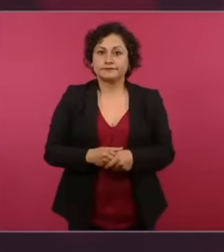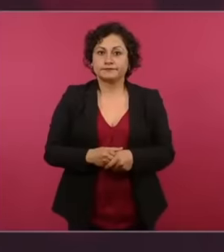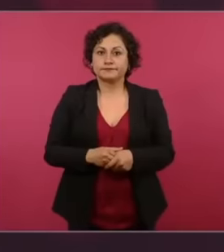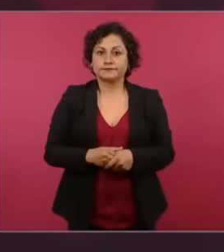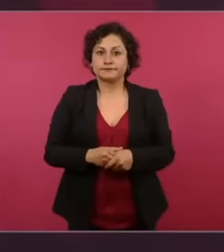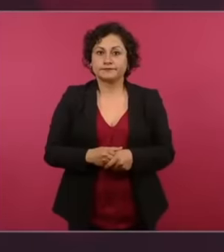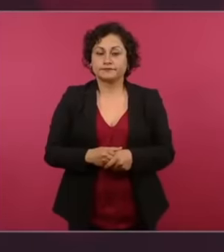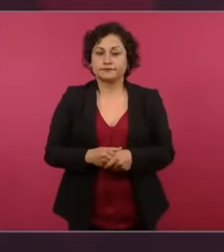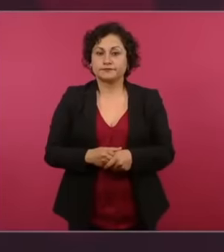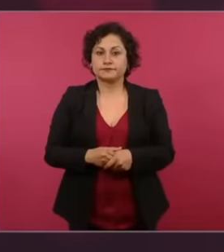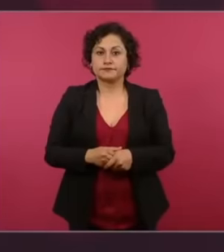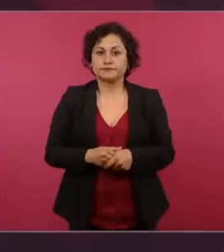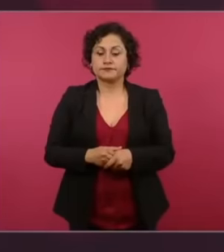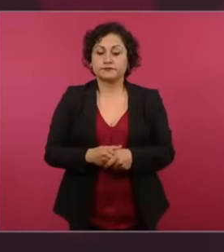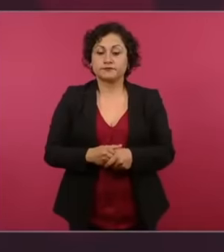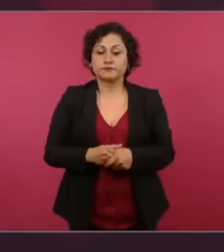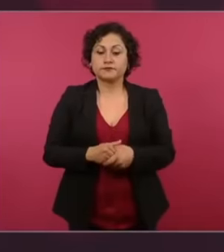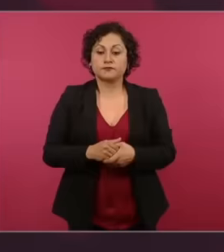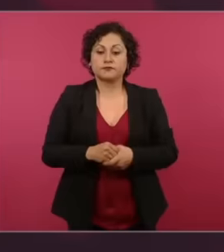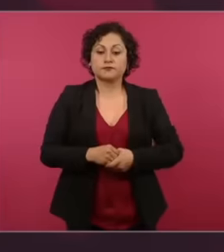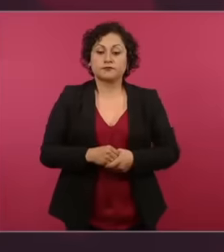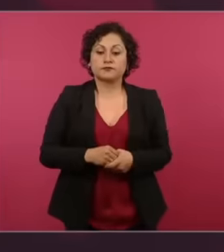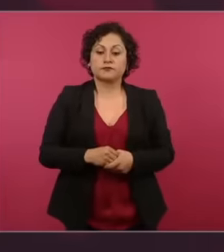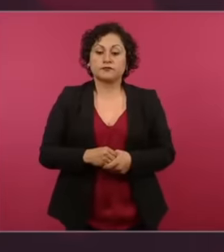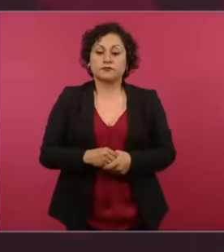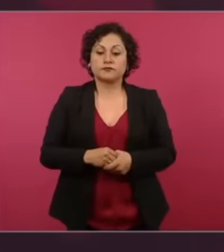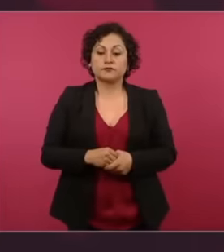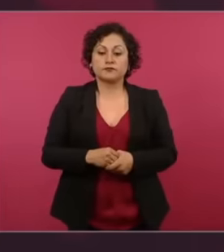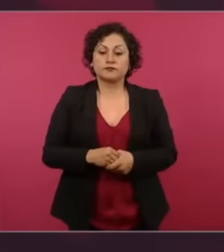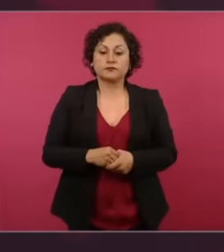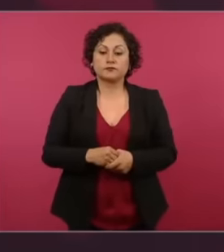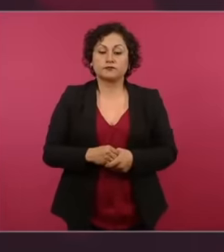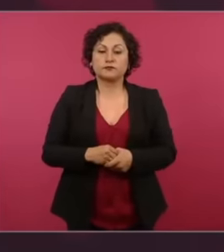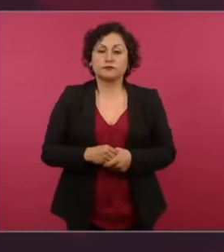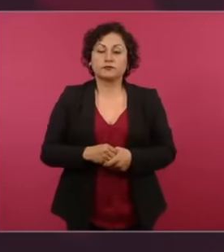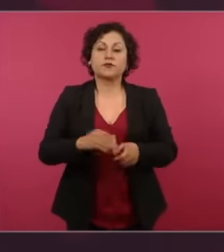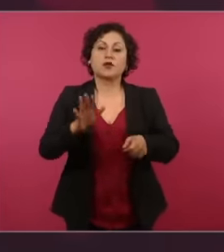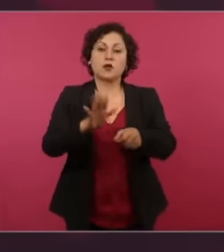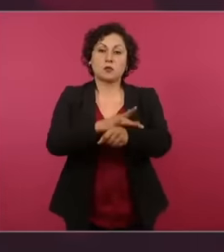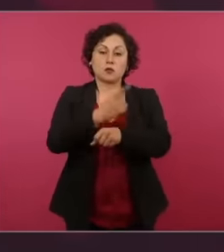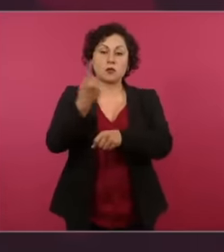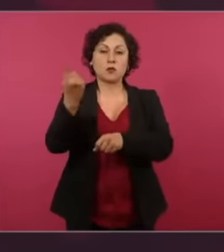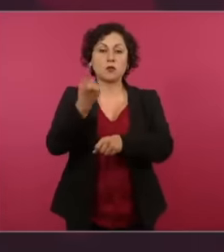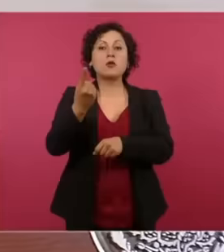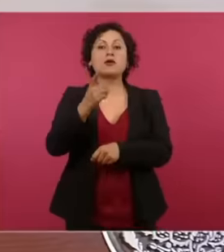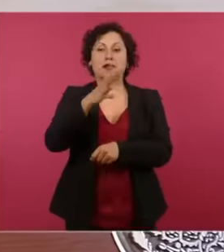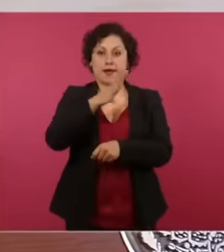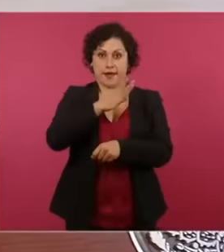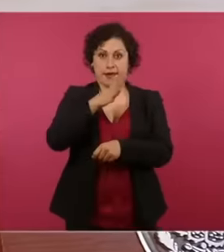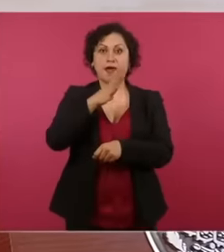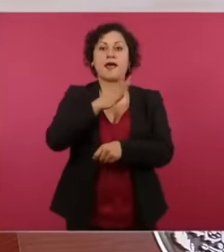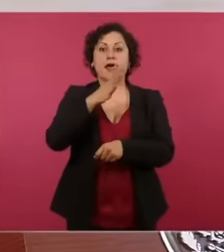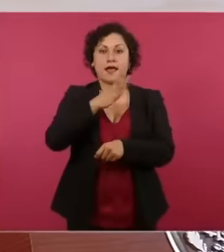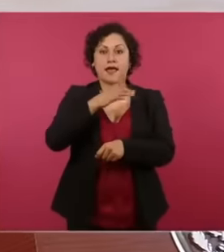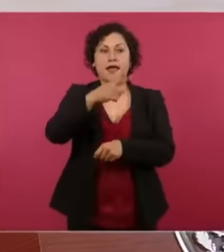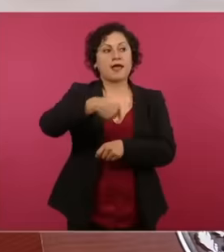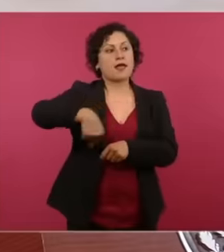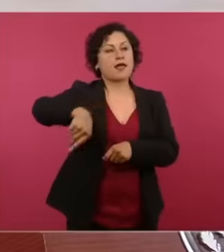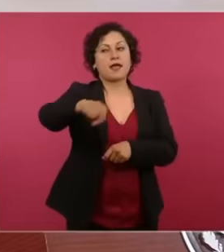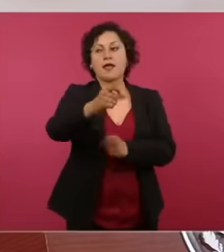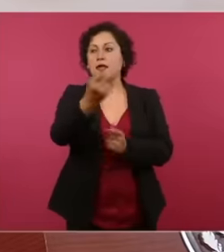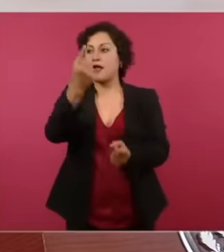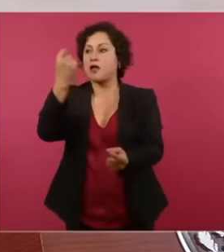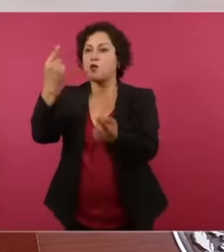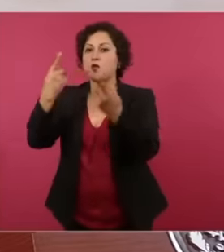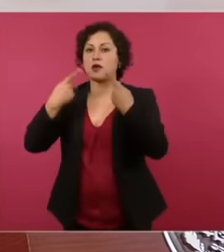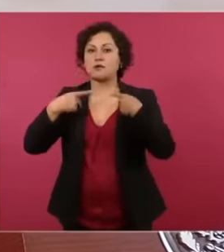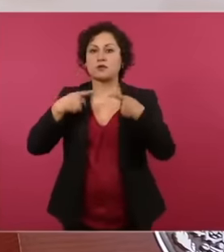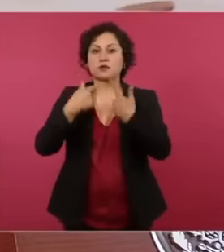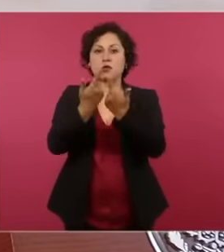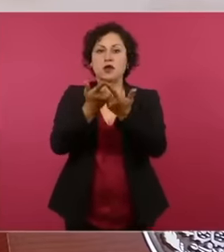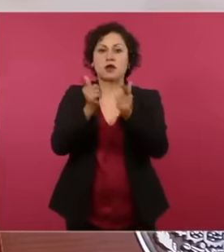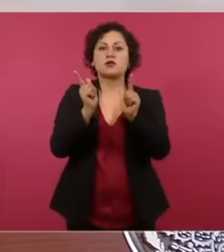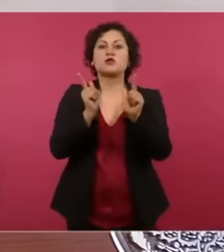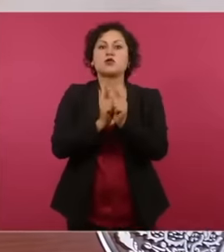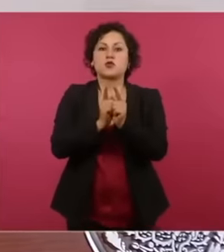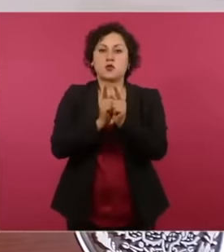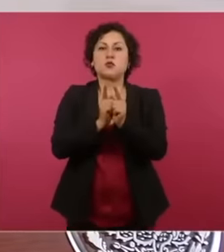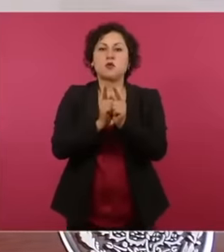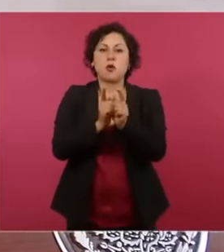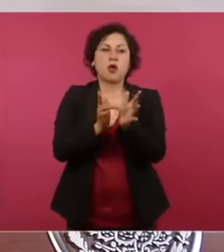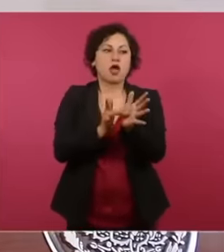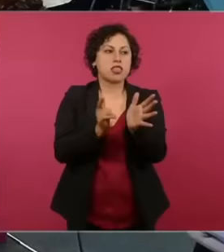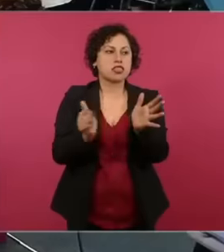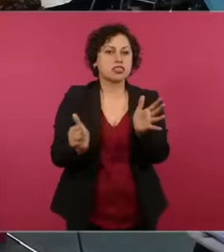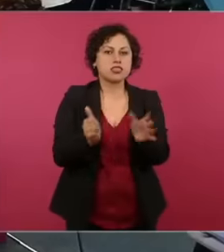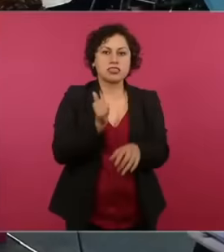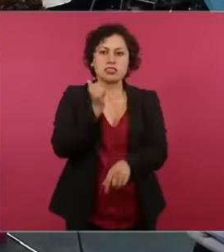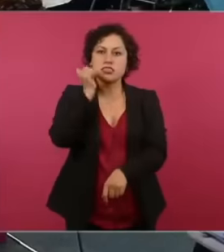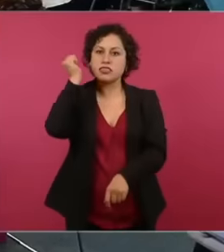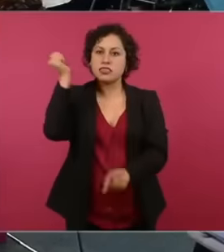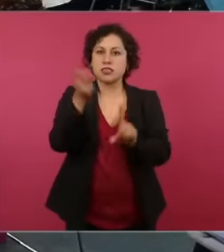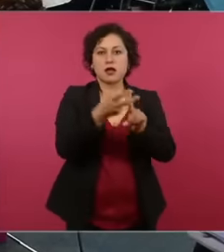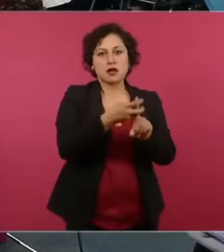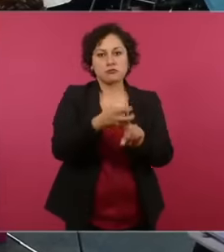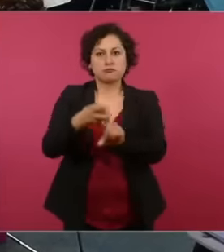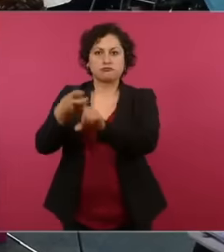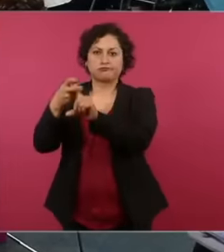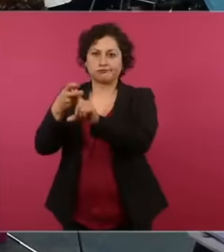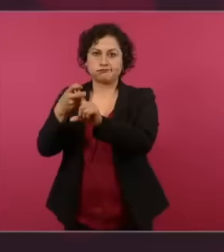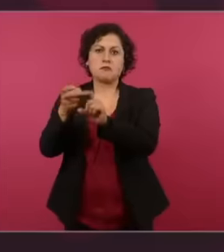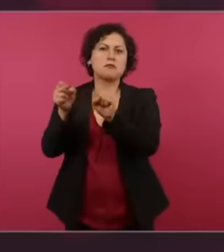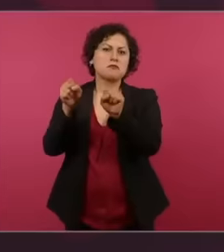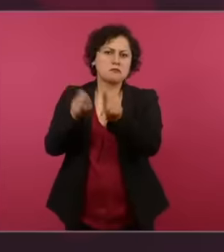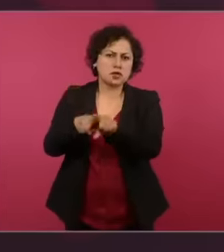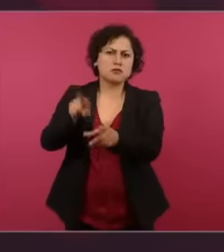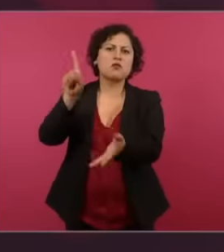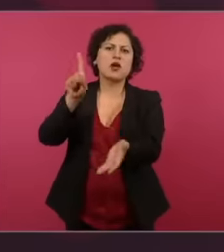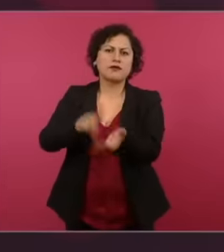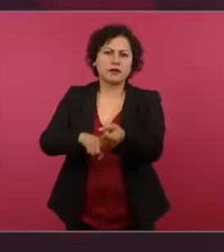because there is a network of human traffickers who also have to do with transporters and